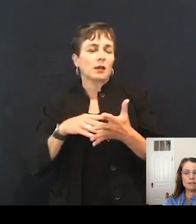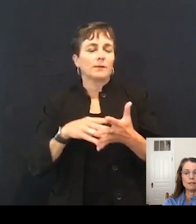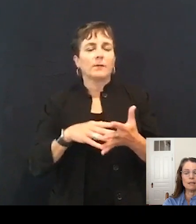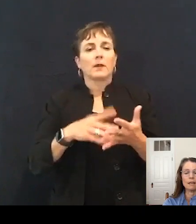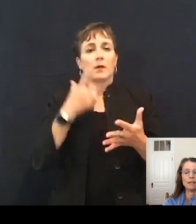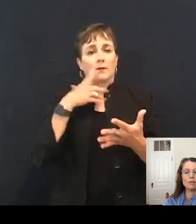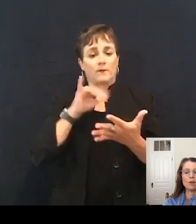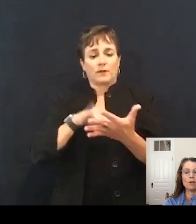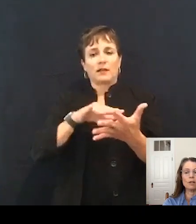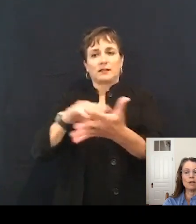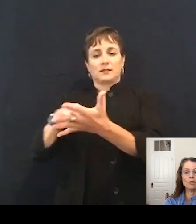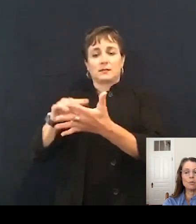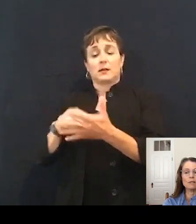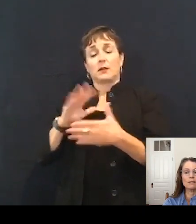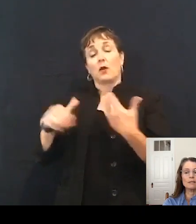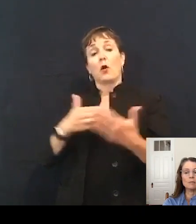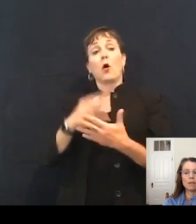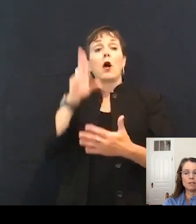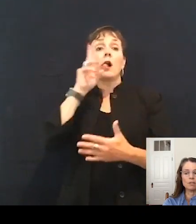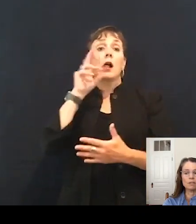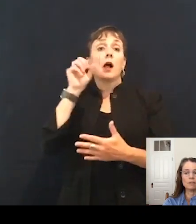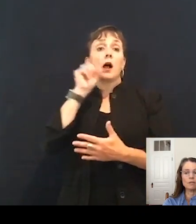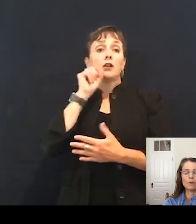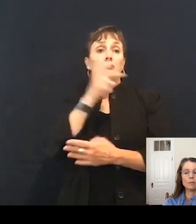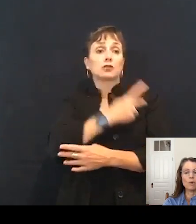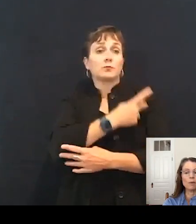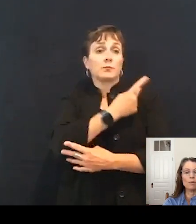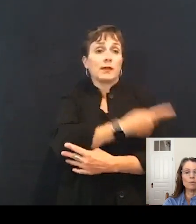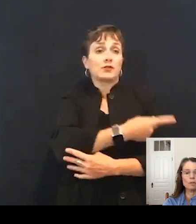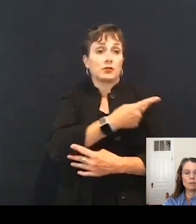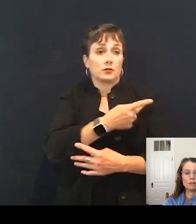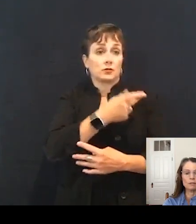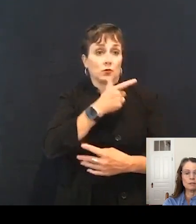and all USH1C patients from around the world.